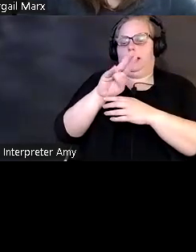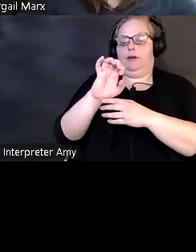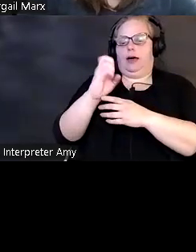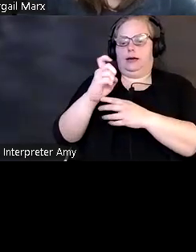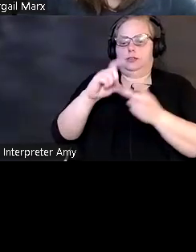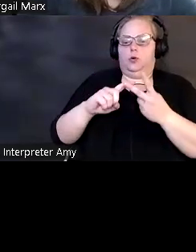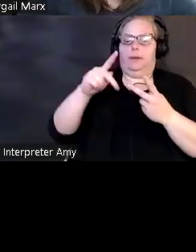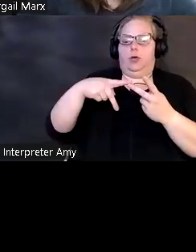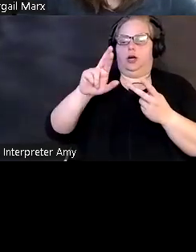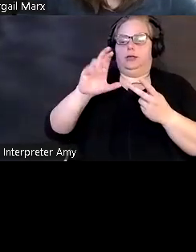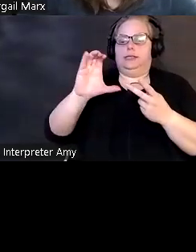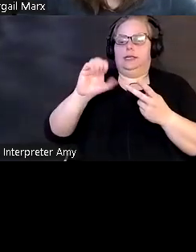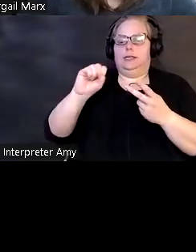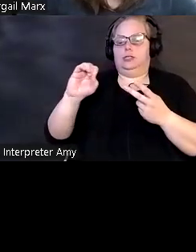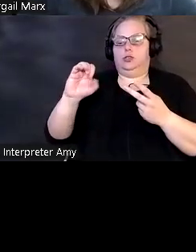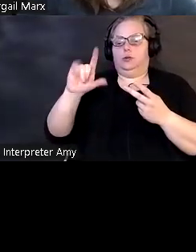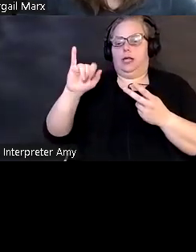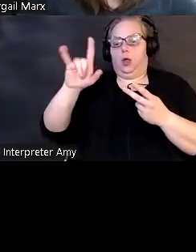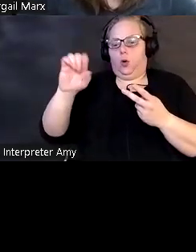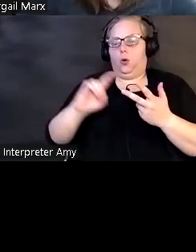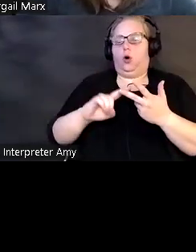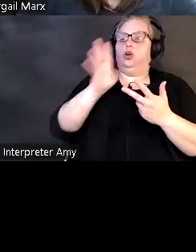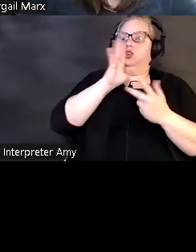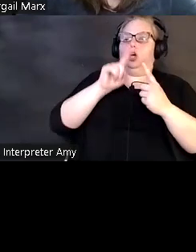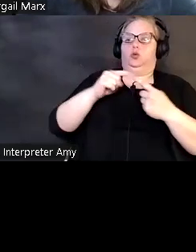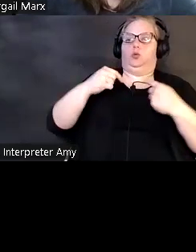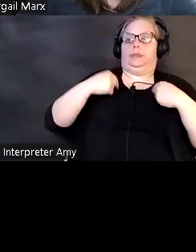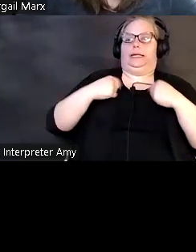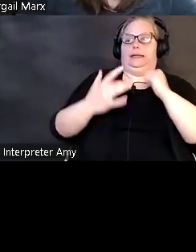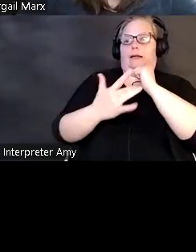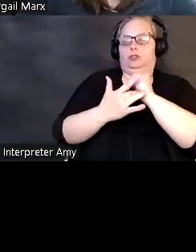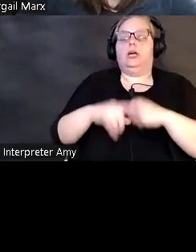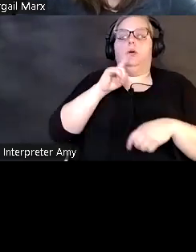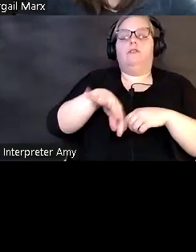or talk to me technologies, so finding out the manufacturer of the communication